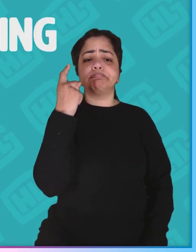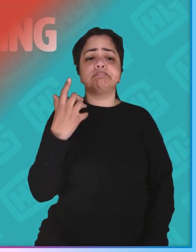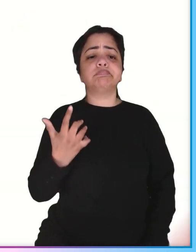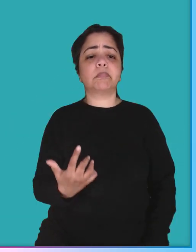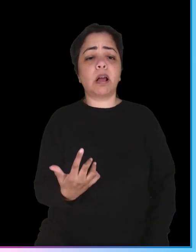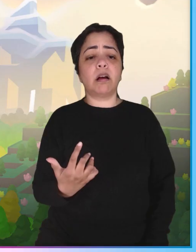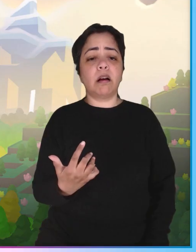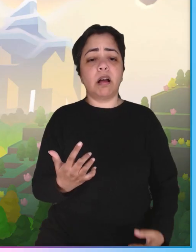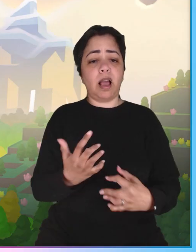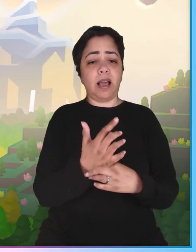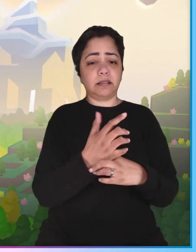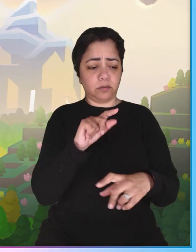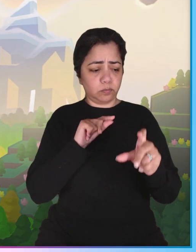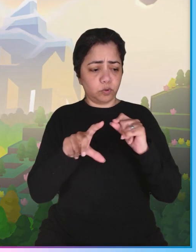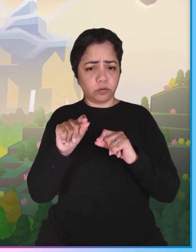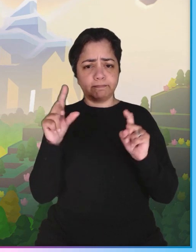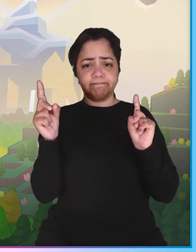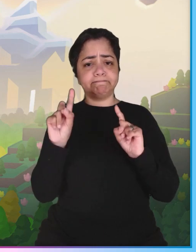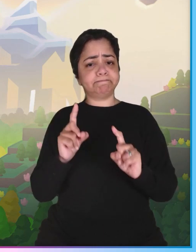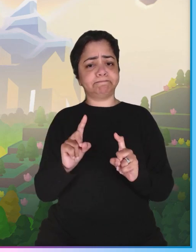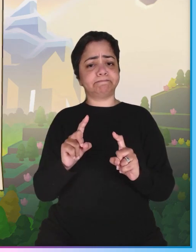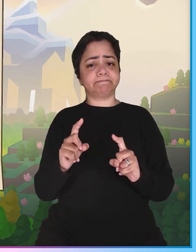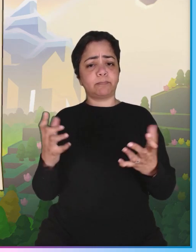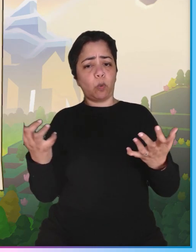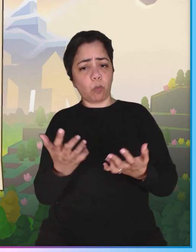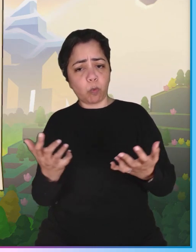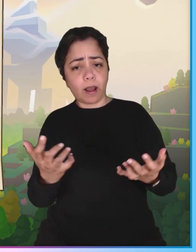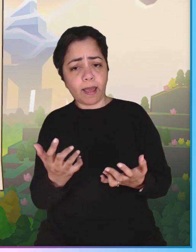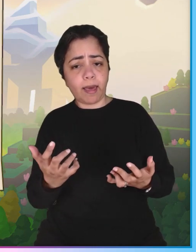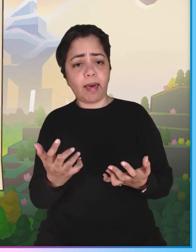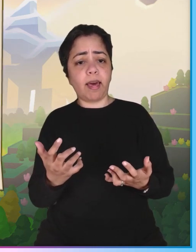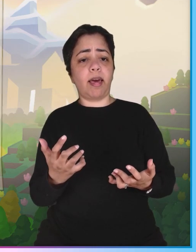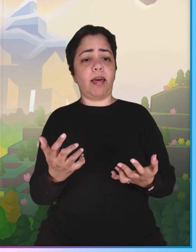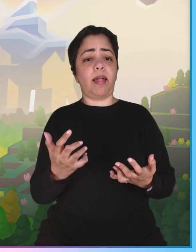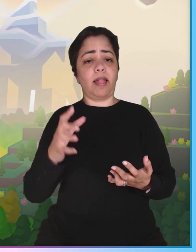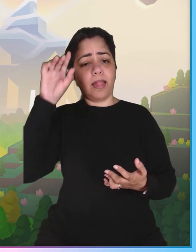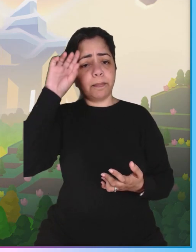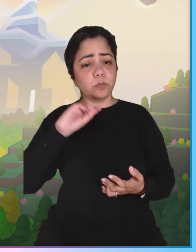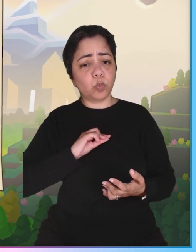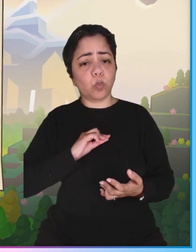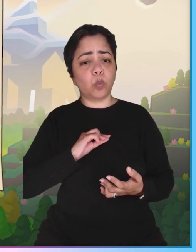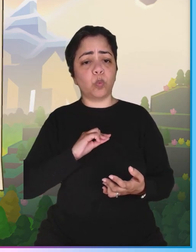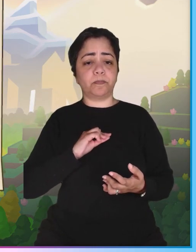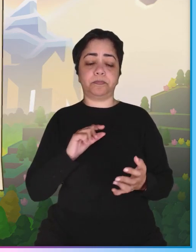Firstly, by creating a dedicated accessibility onboarding flow for first time players